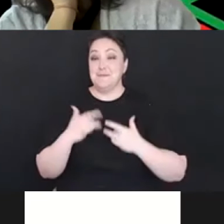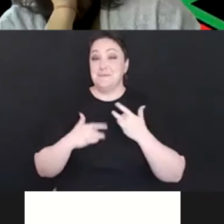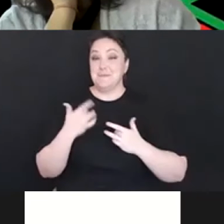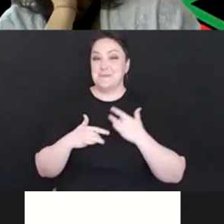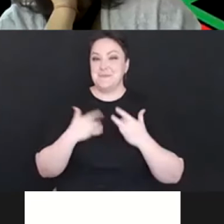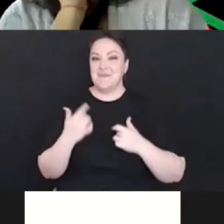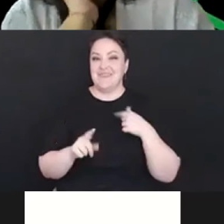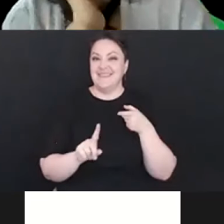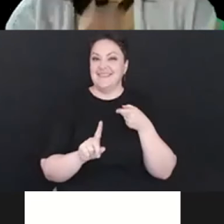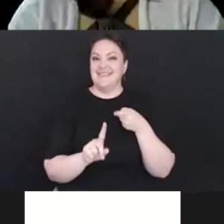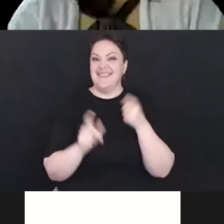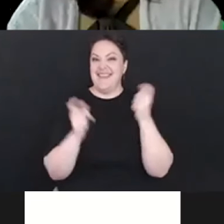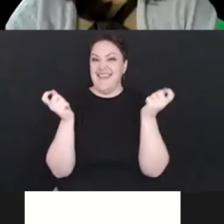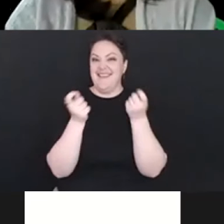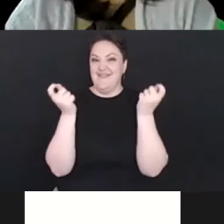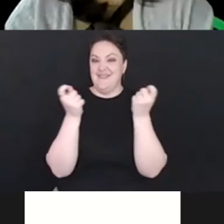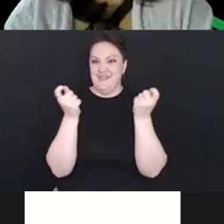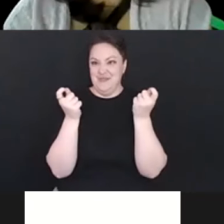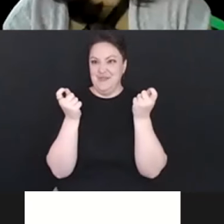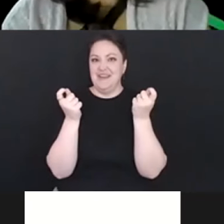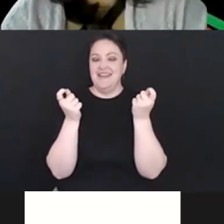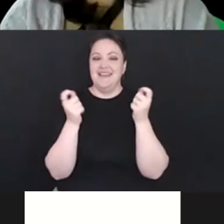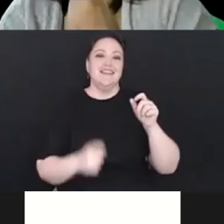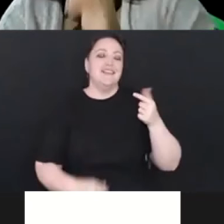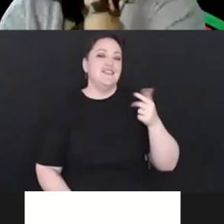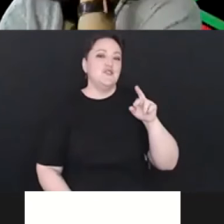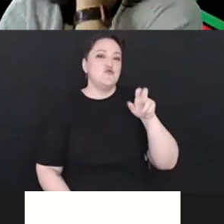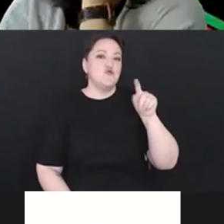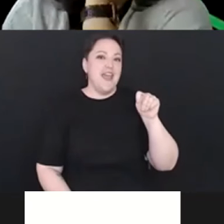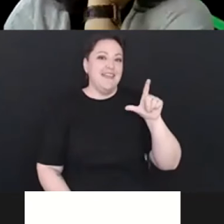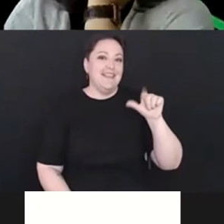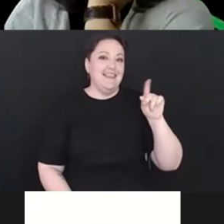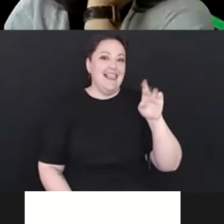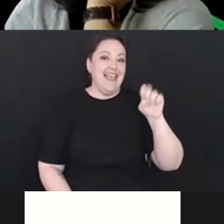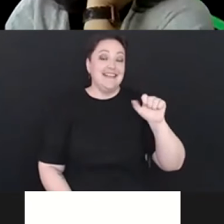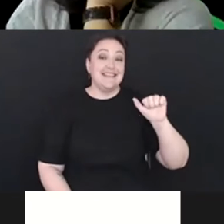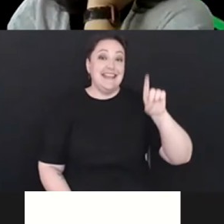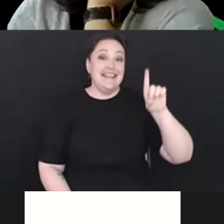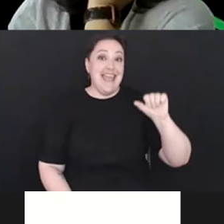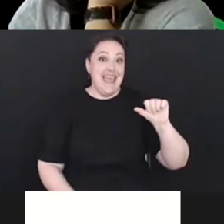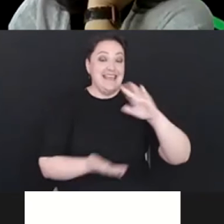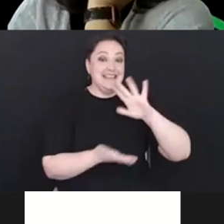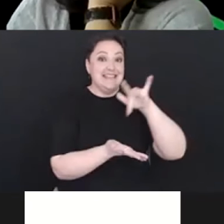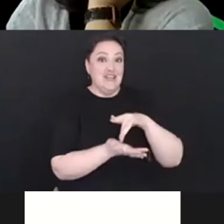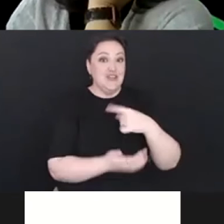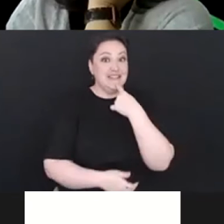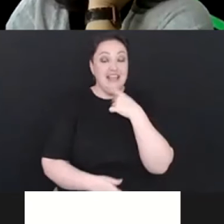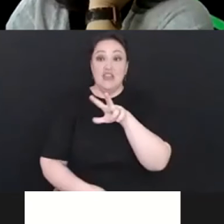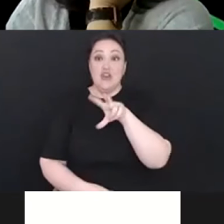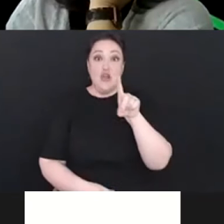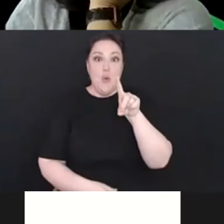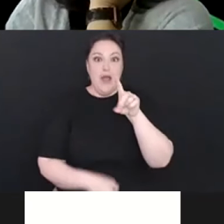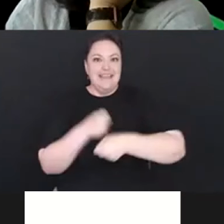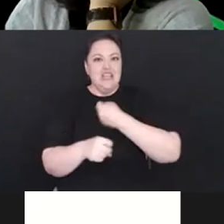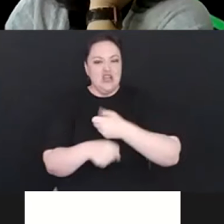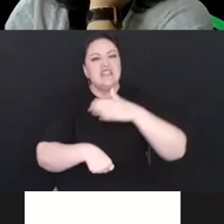anniversary put forth by the Great Lakes ADA Center was 31 years is enough notice, right?